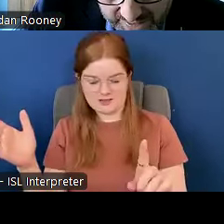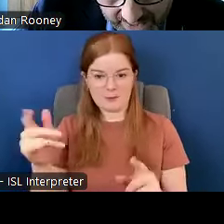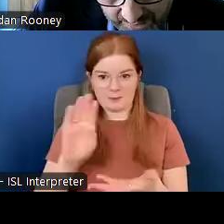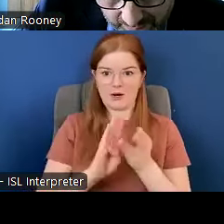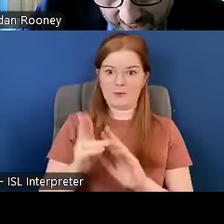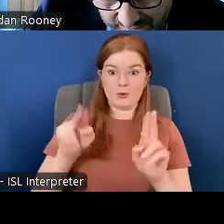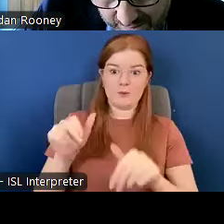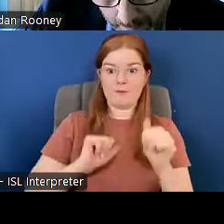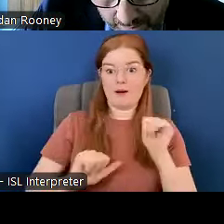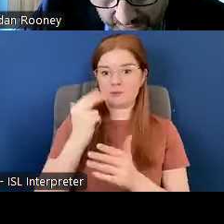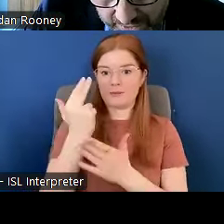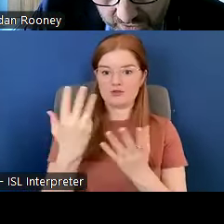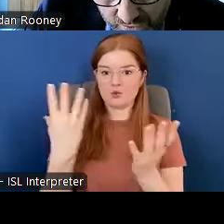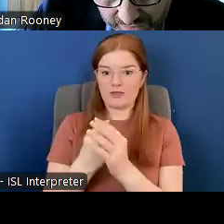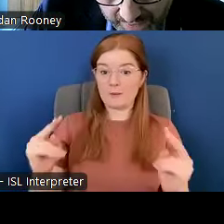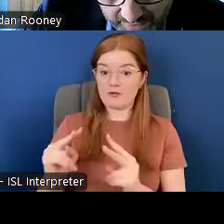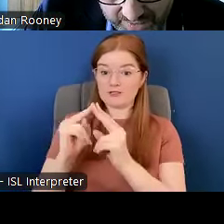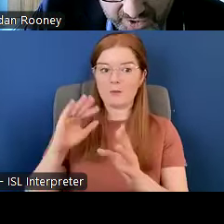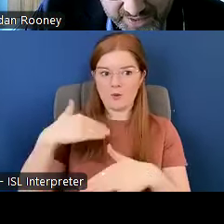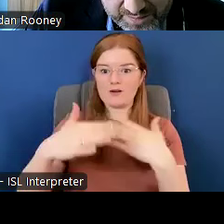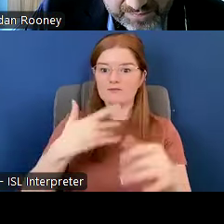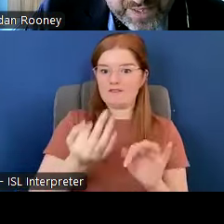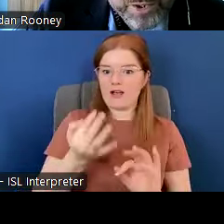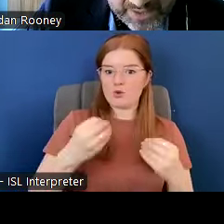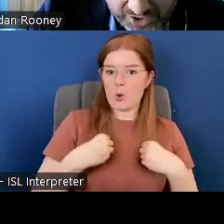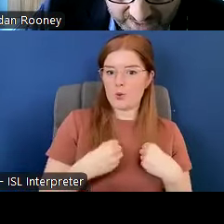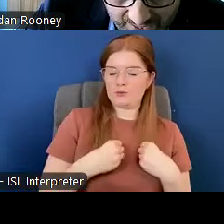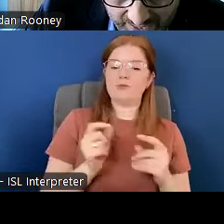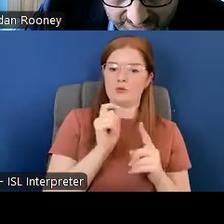together in Paris, but in due course, found their discrete professional niches and